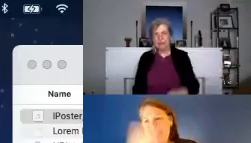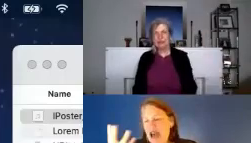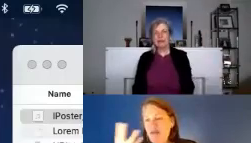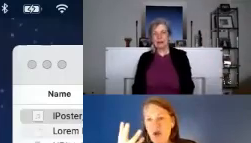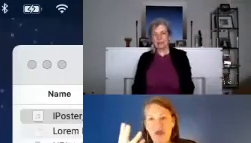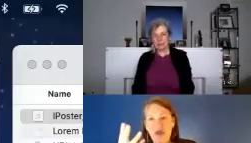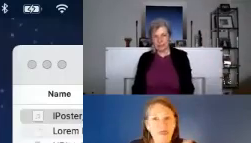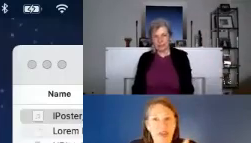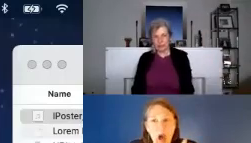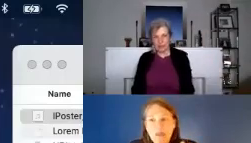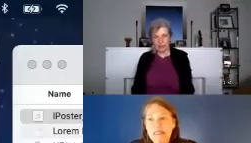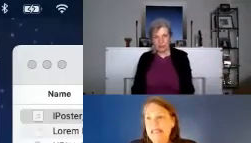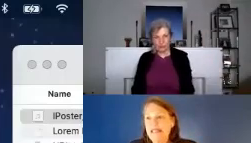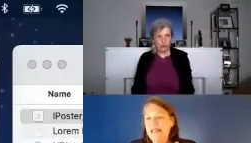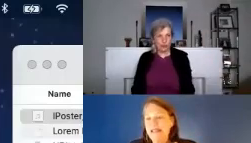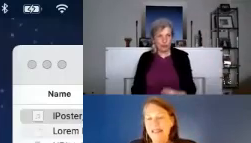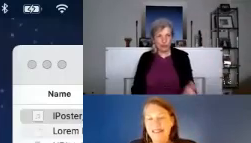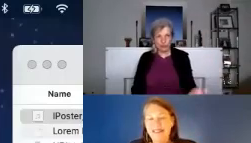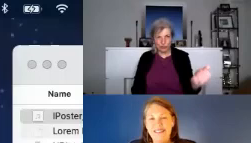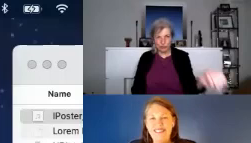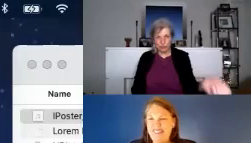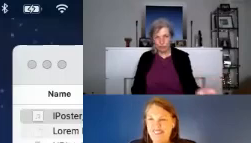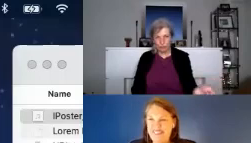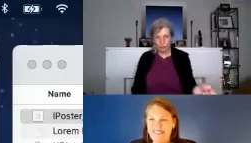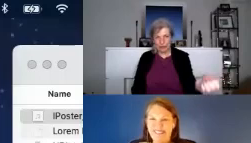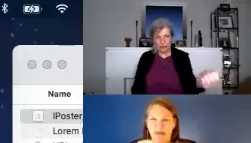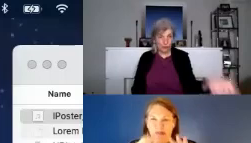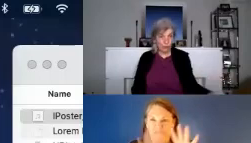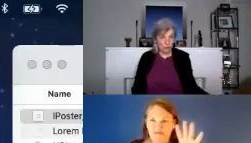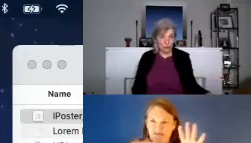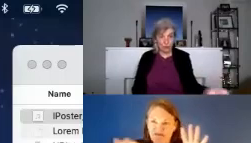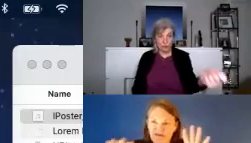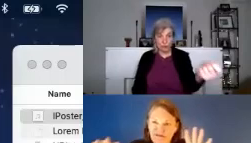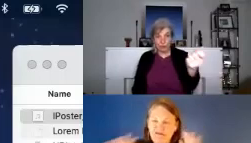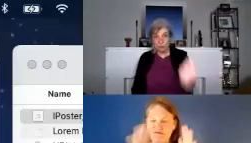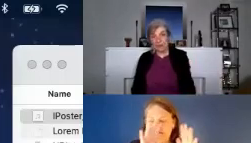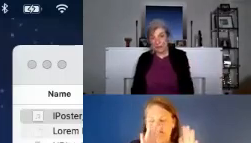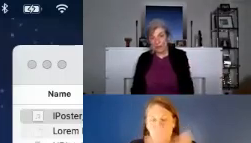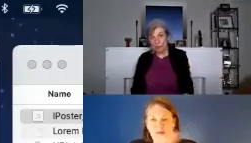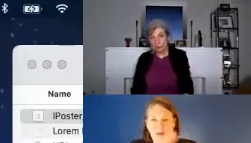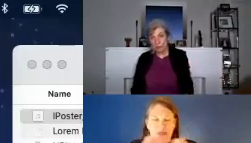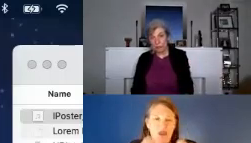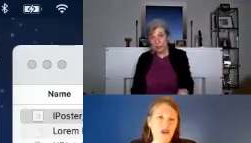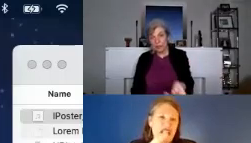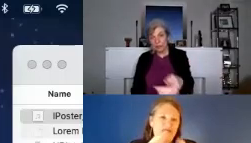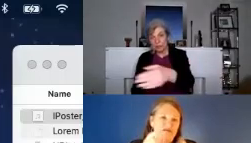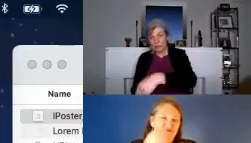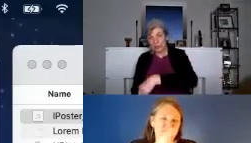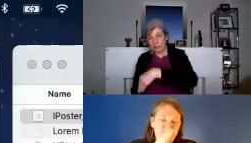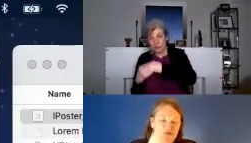of these -- so you can search by unit, you 07:36:48 can search by keyword, you can search